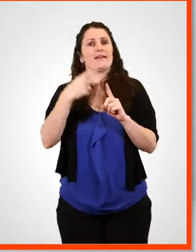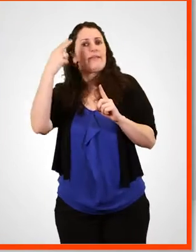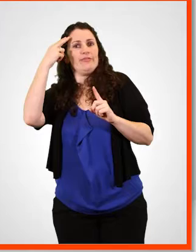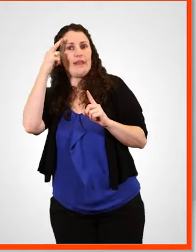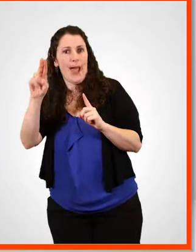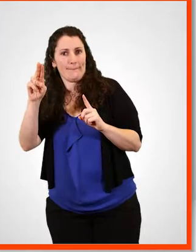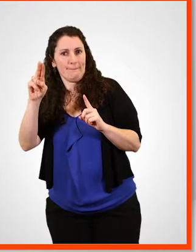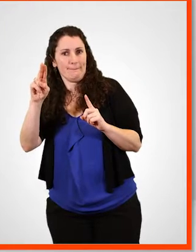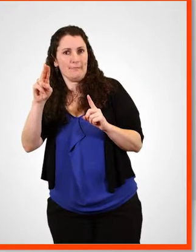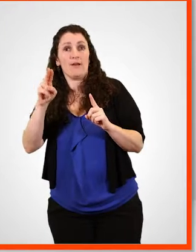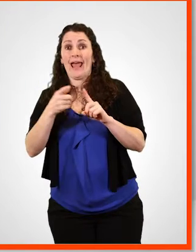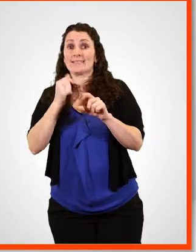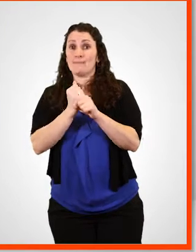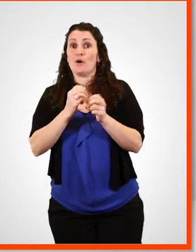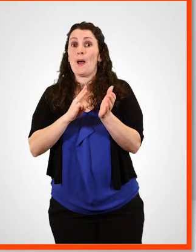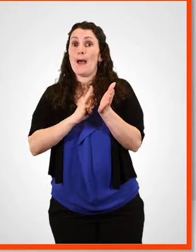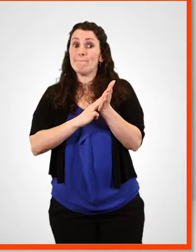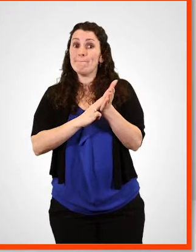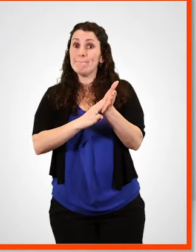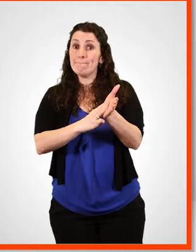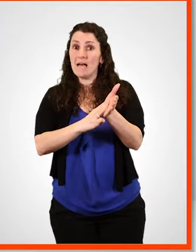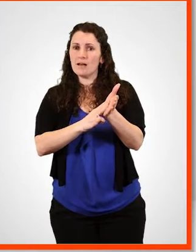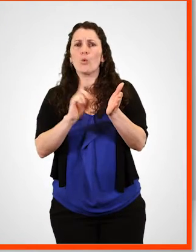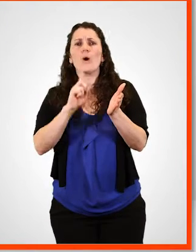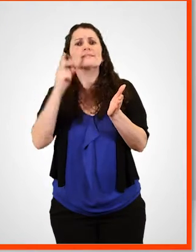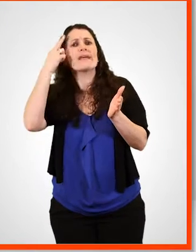the "mmm" is produced by the letter M.